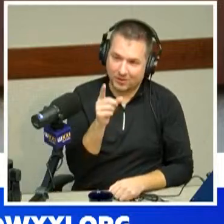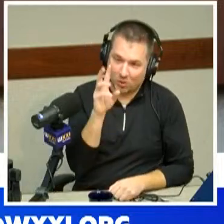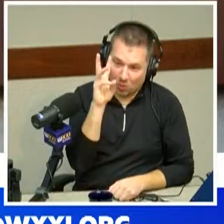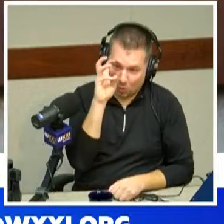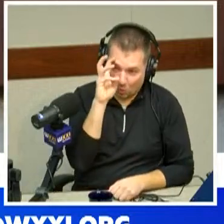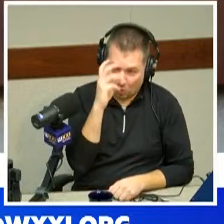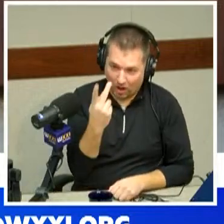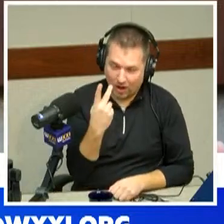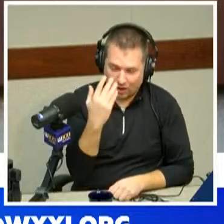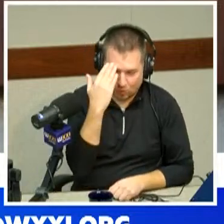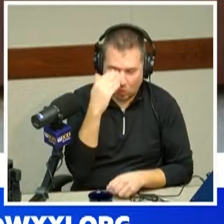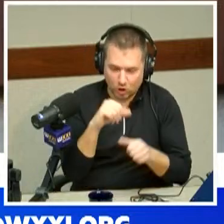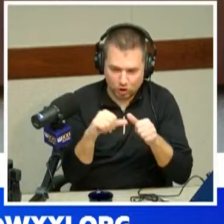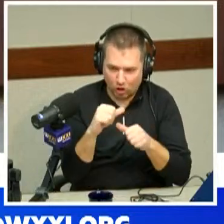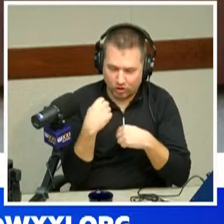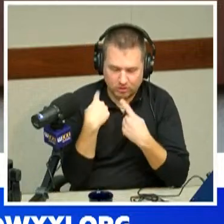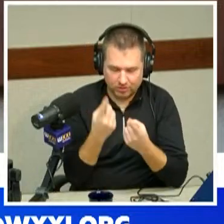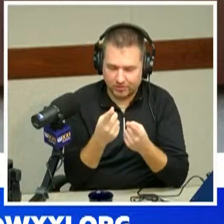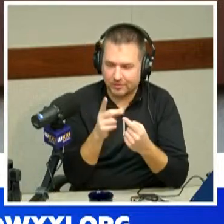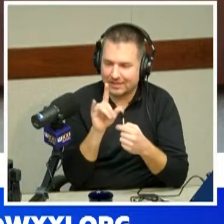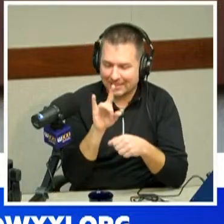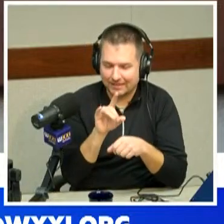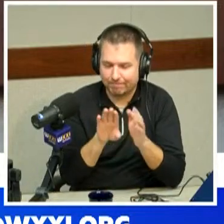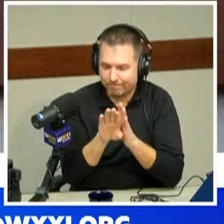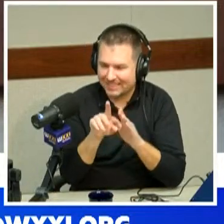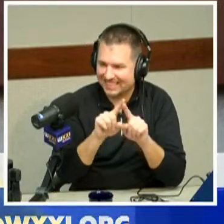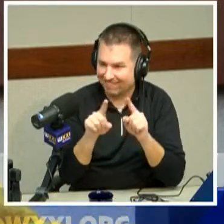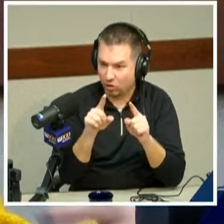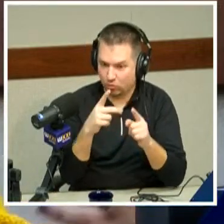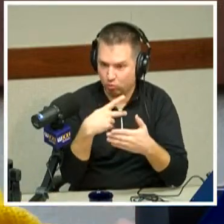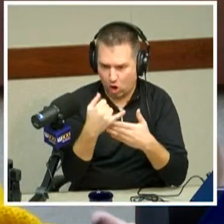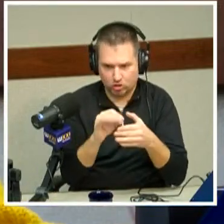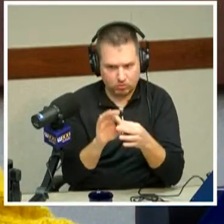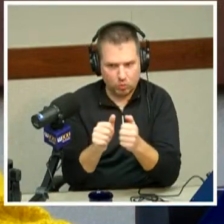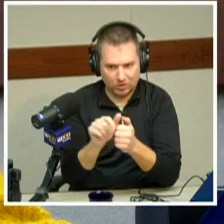other a while and worked on a lot of projects in regards to language deprivation and the impact of